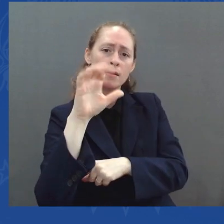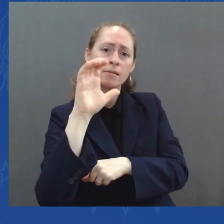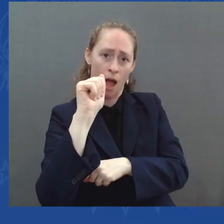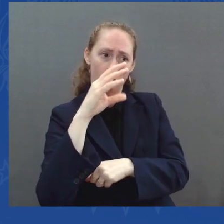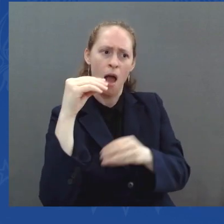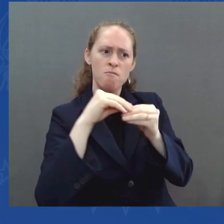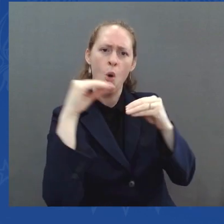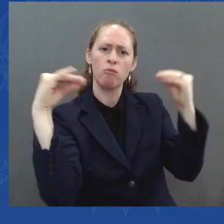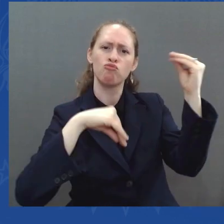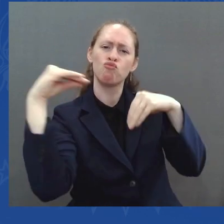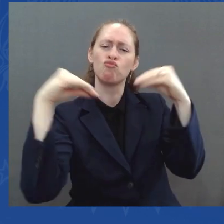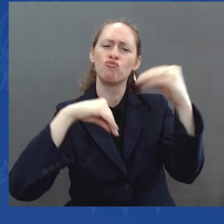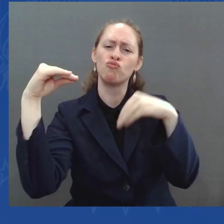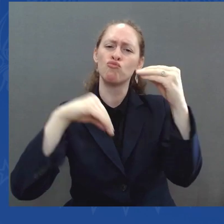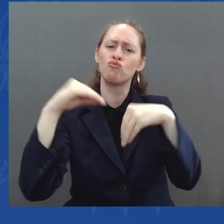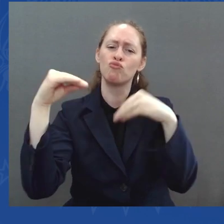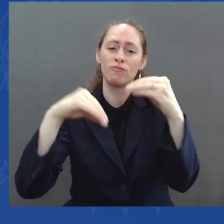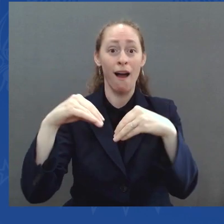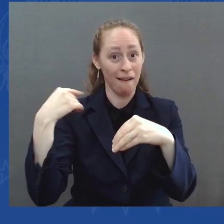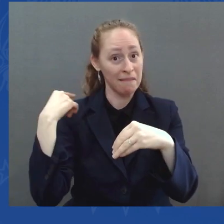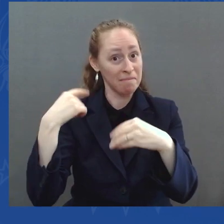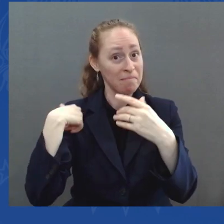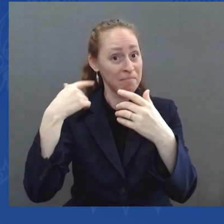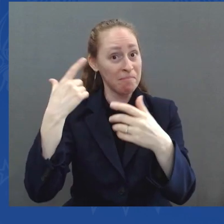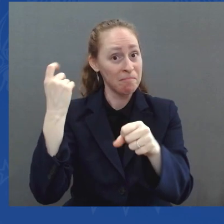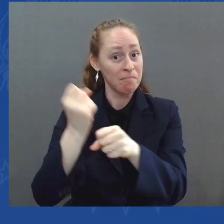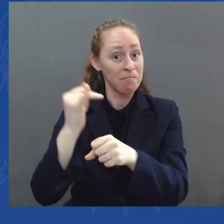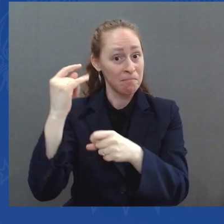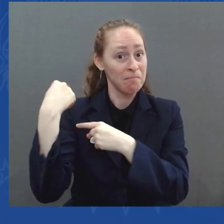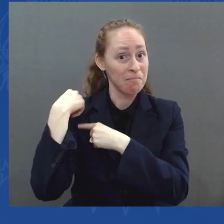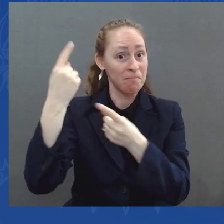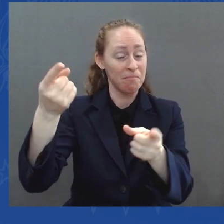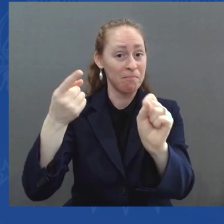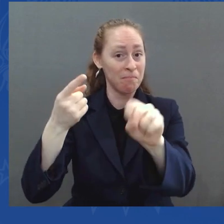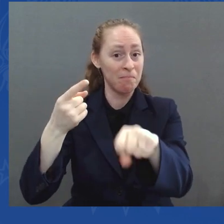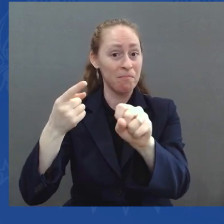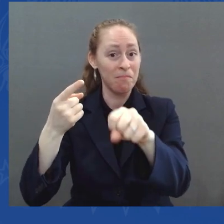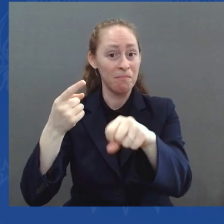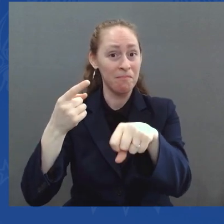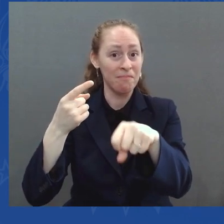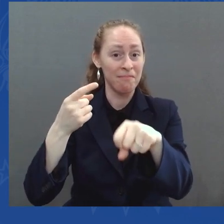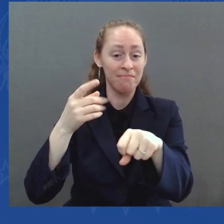today did, we passed the landmark American Rescue Plan,